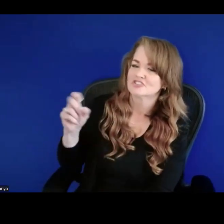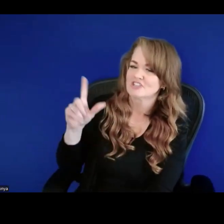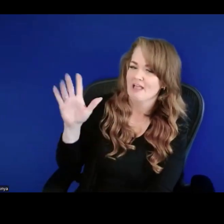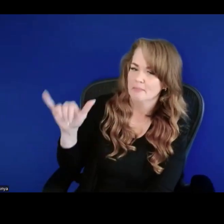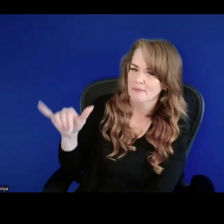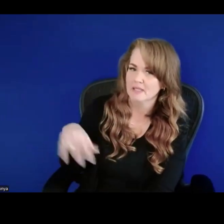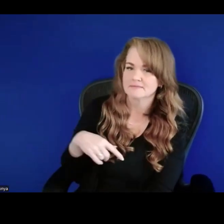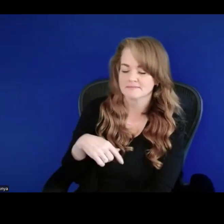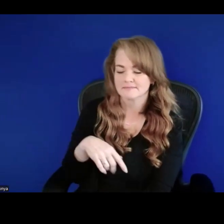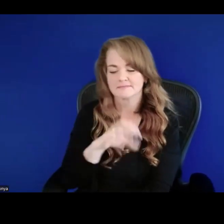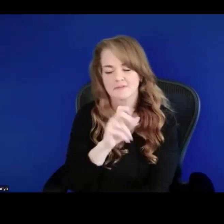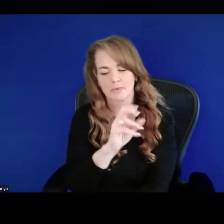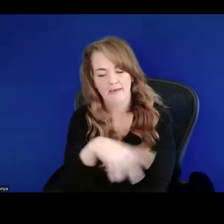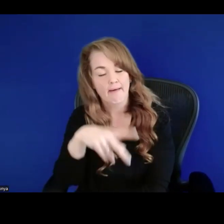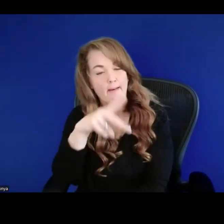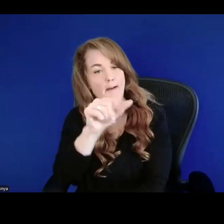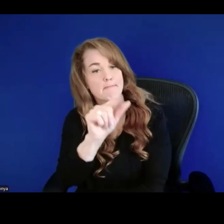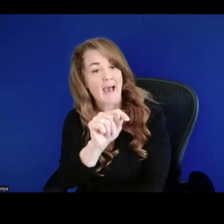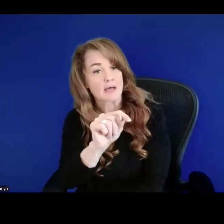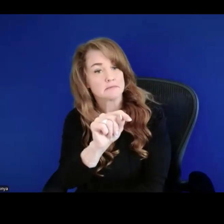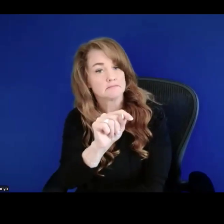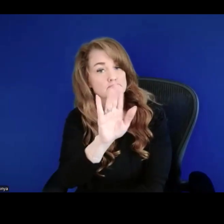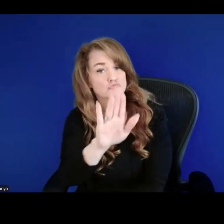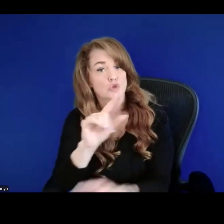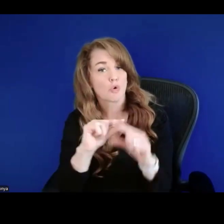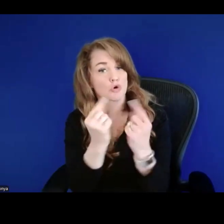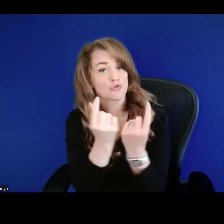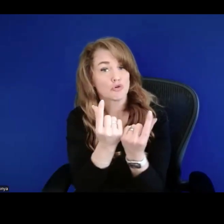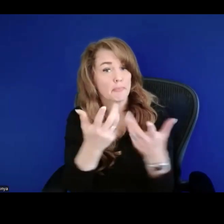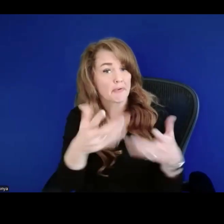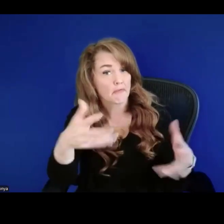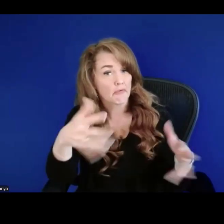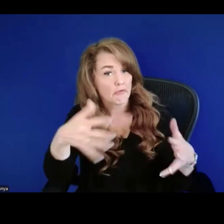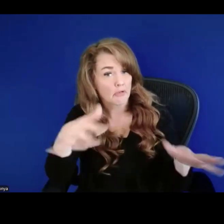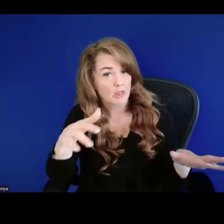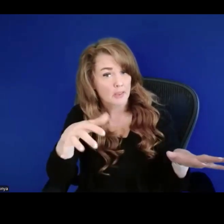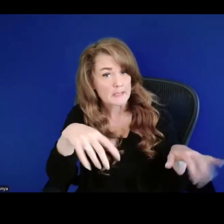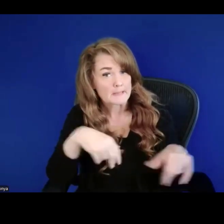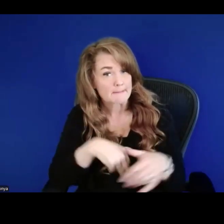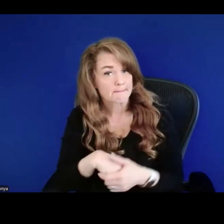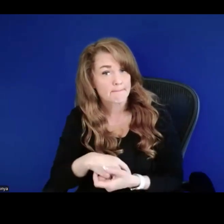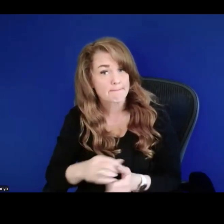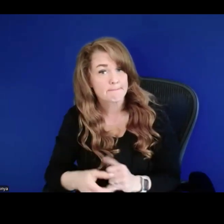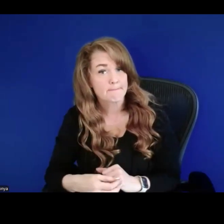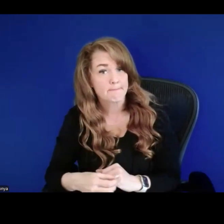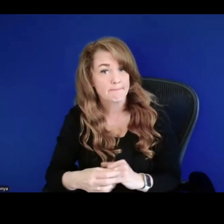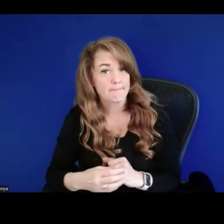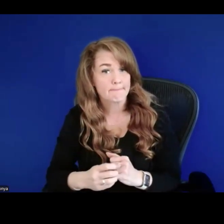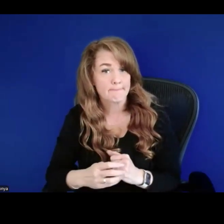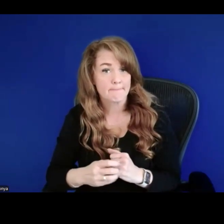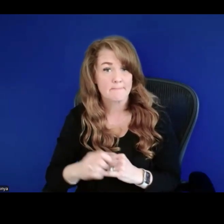Pat, did your group go or Pat Boyle: I was with the marvelous Curt,